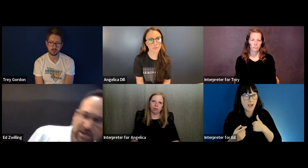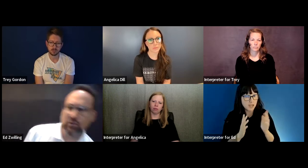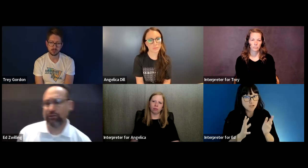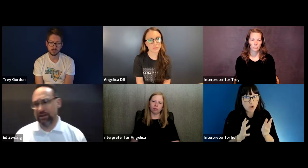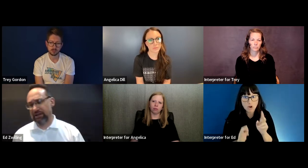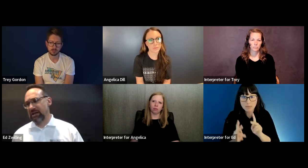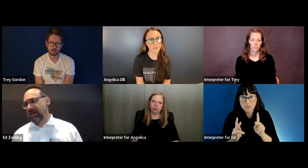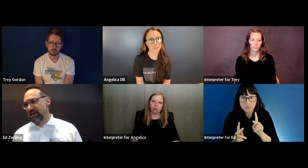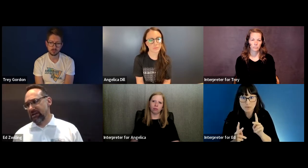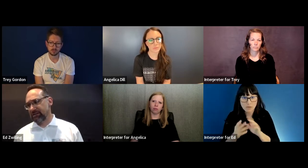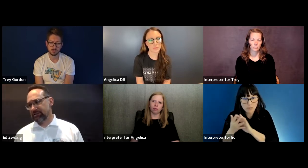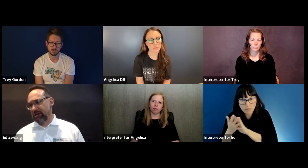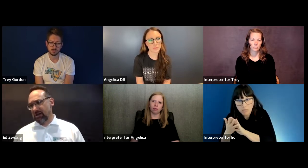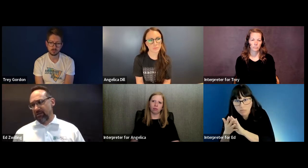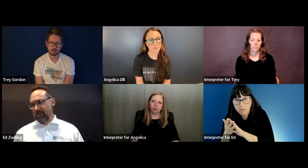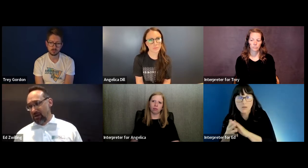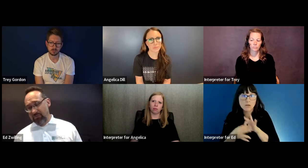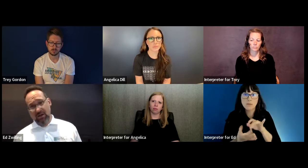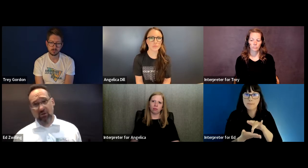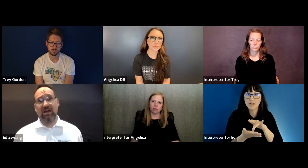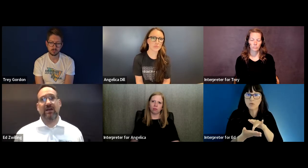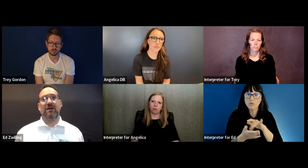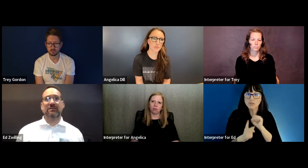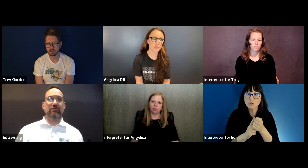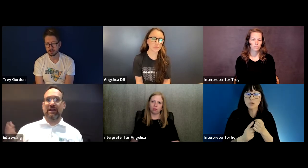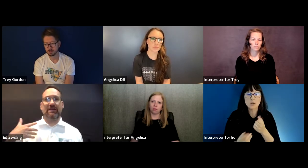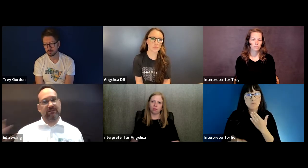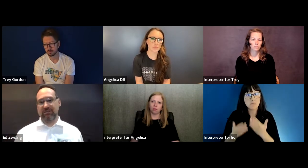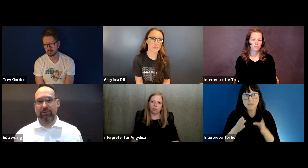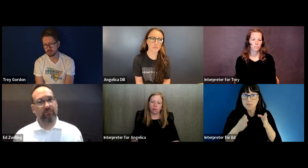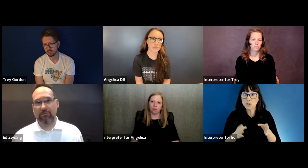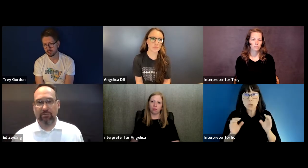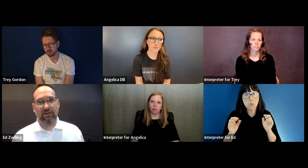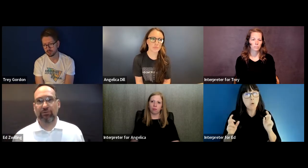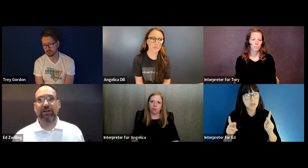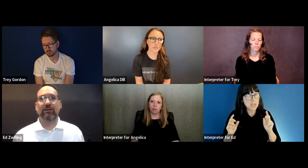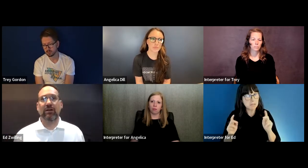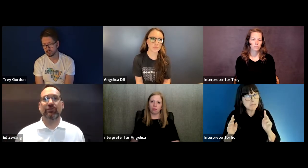the medical setting is they may be okay until they get to some of the medical tech you know